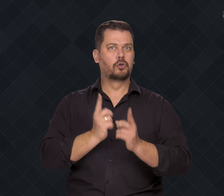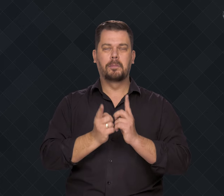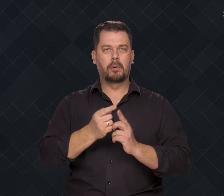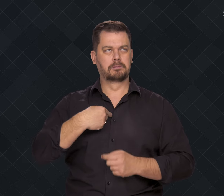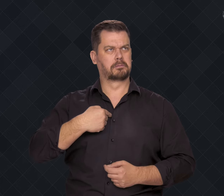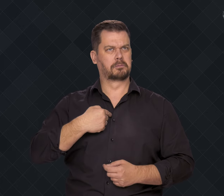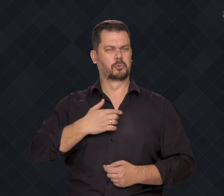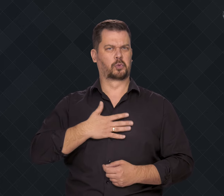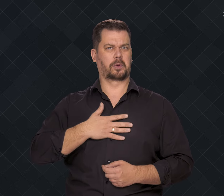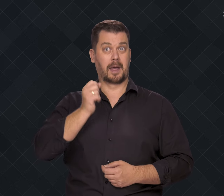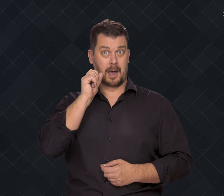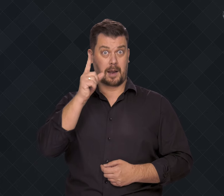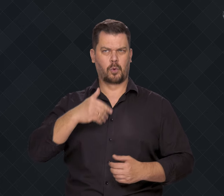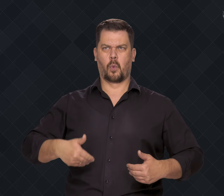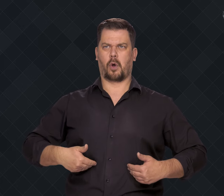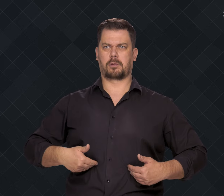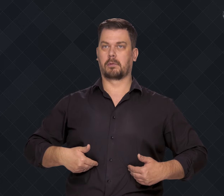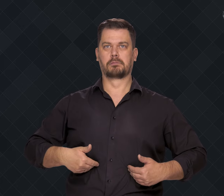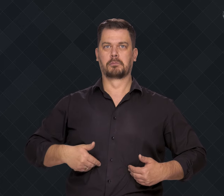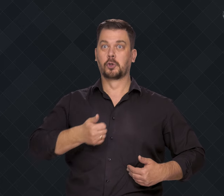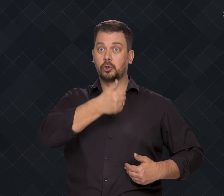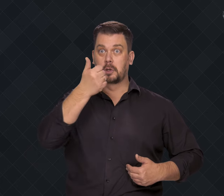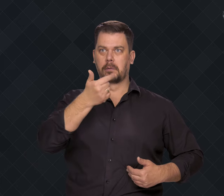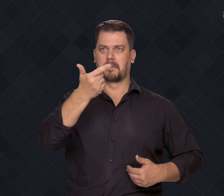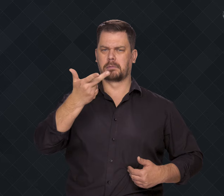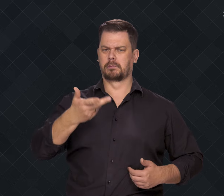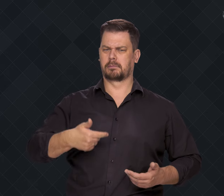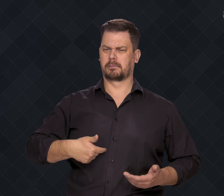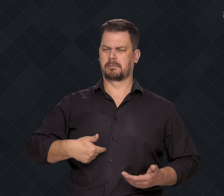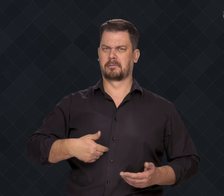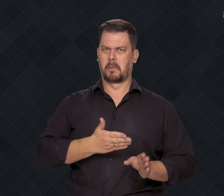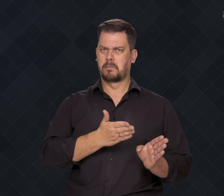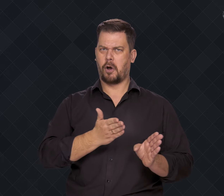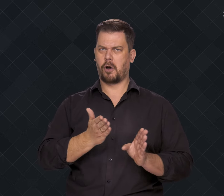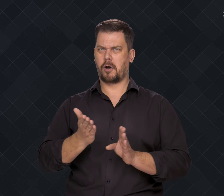You'll quickly find that the morning hunger will come later each day,